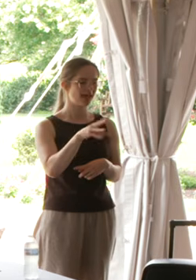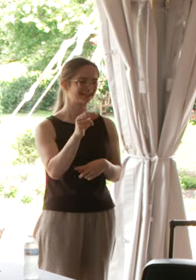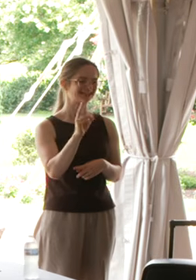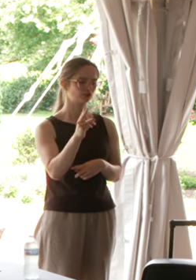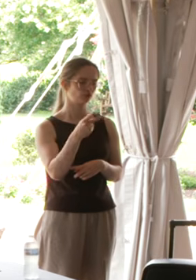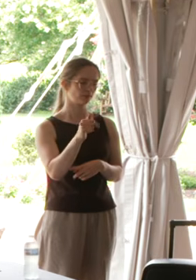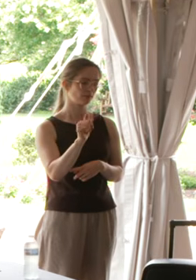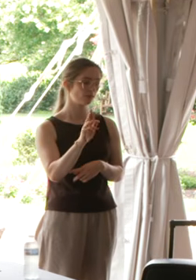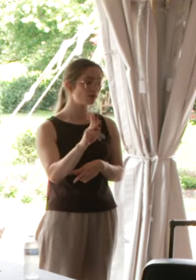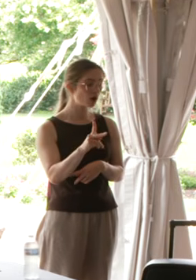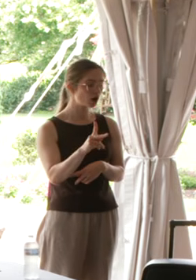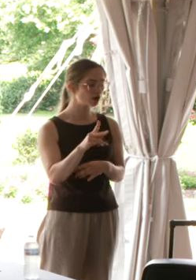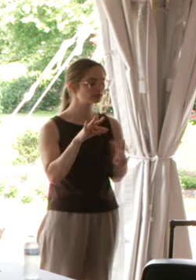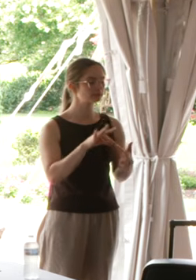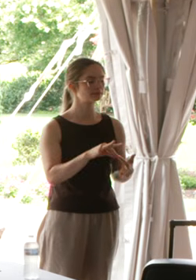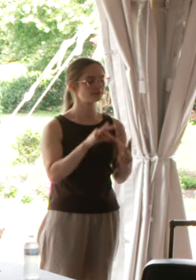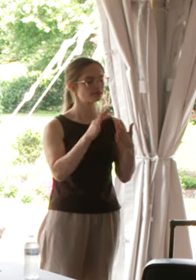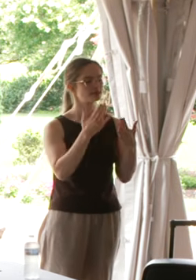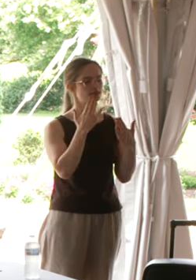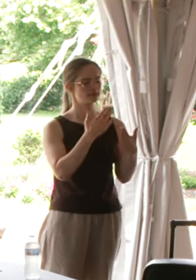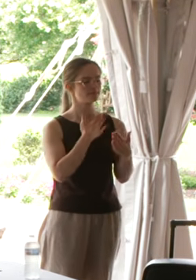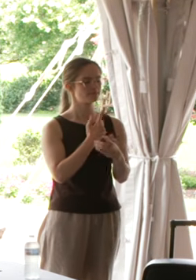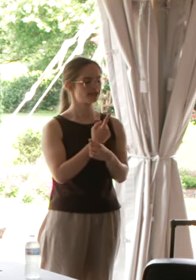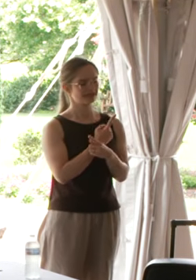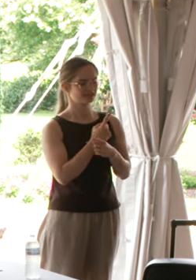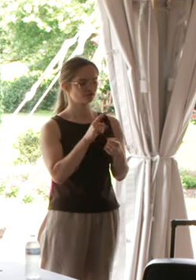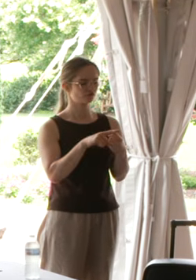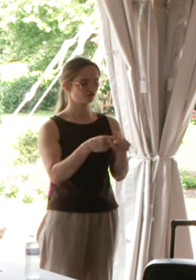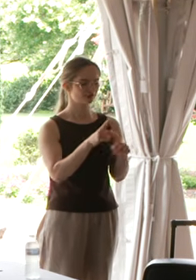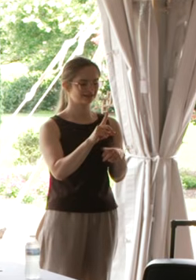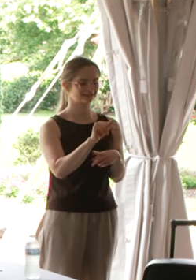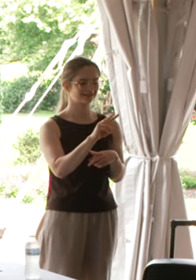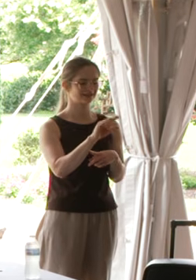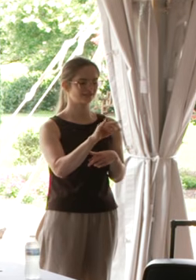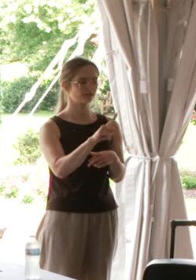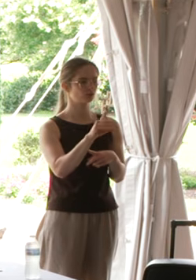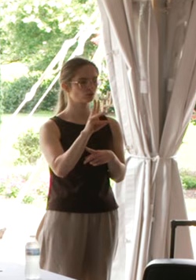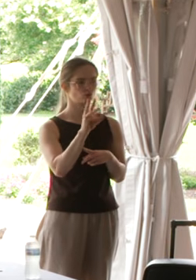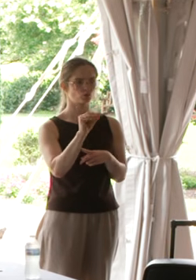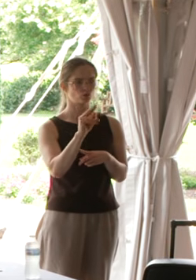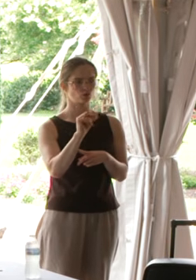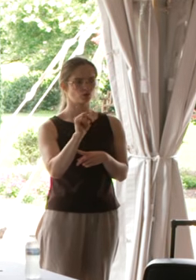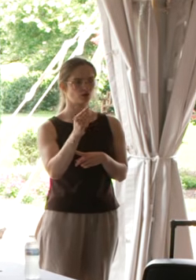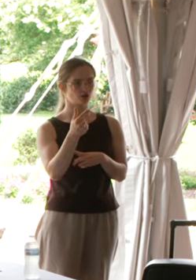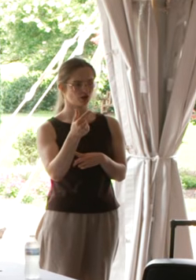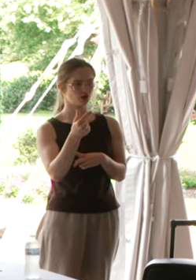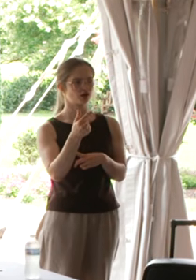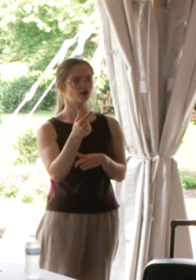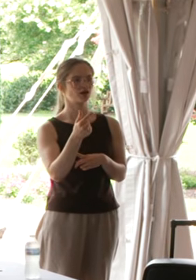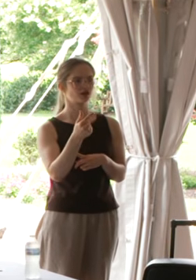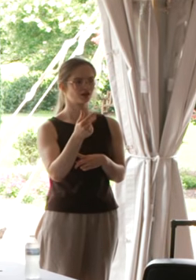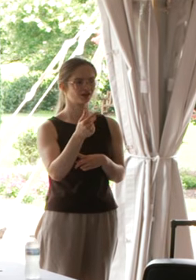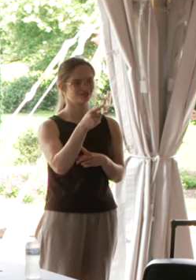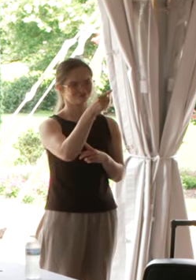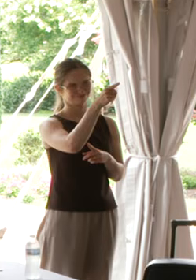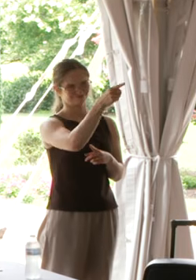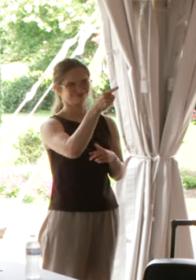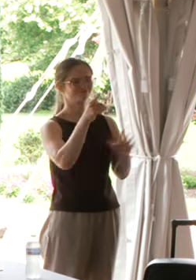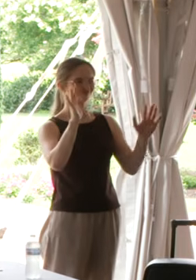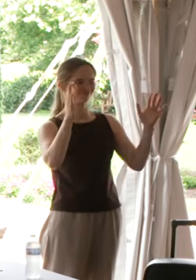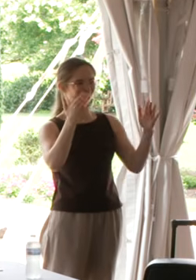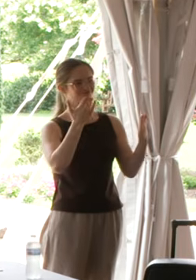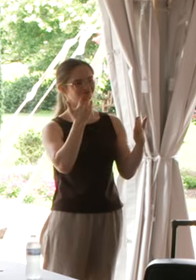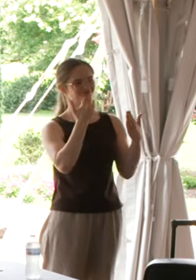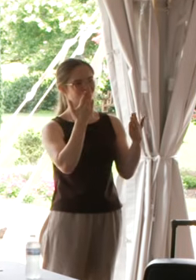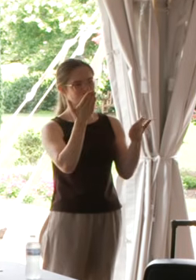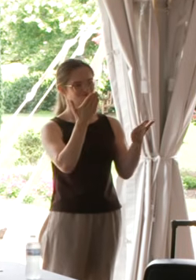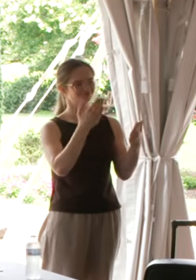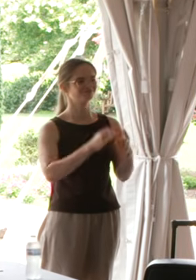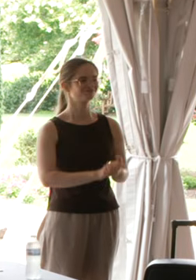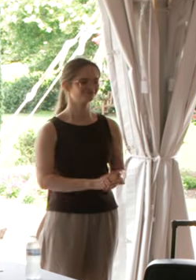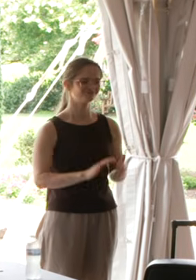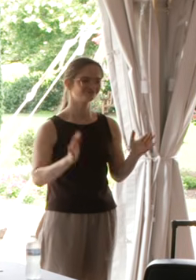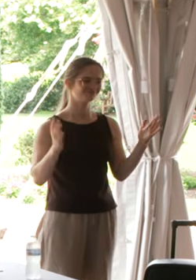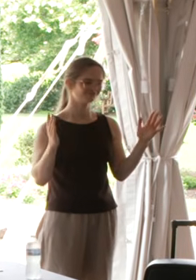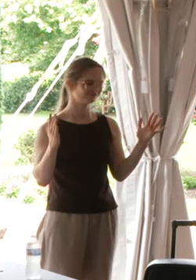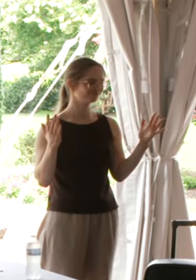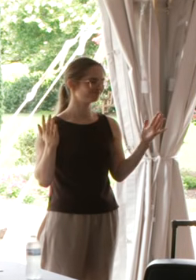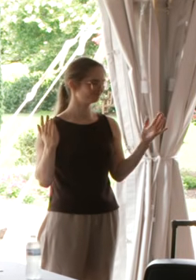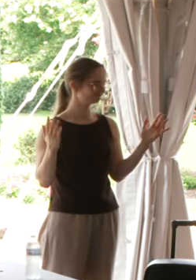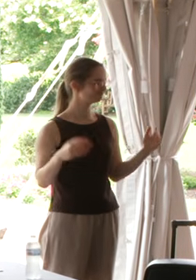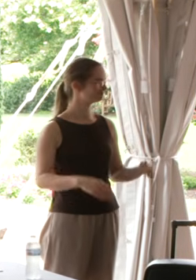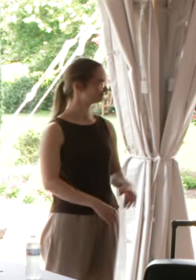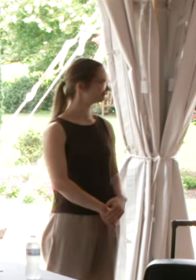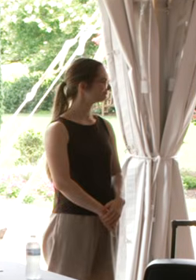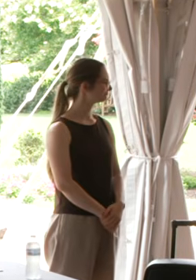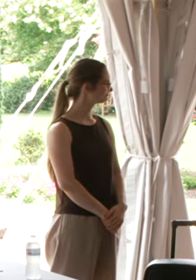to my, my dear friend now, David Wong, who's collaborated, yes, absolutely, David. Your